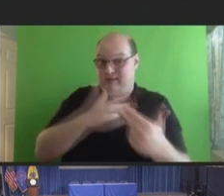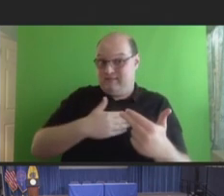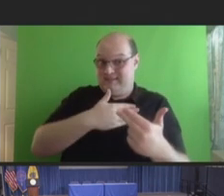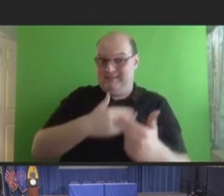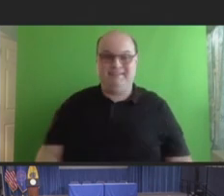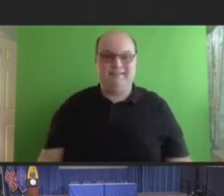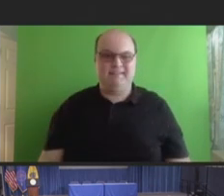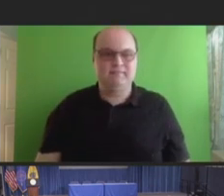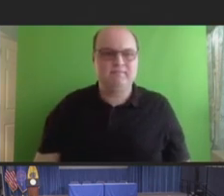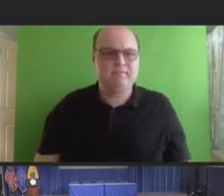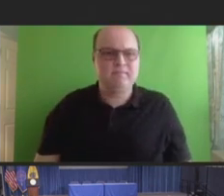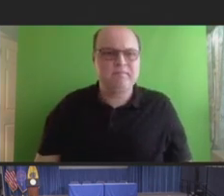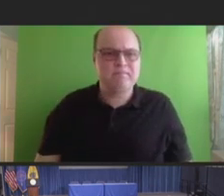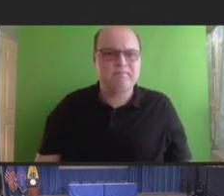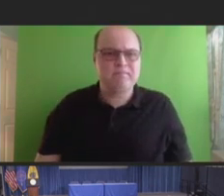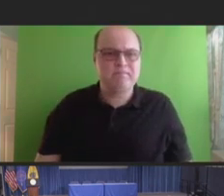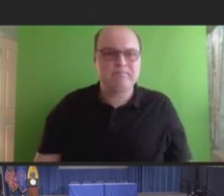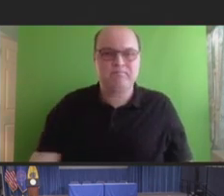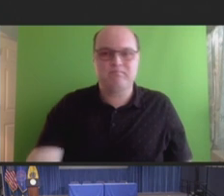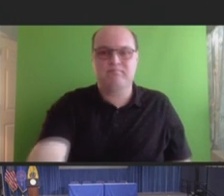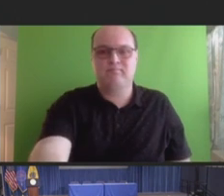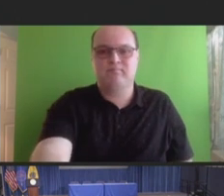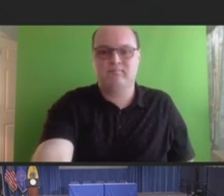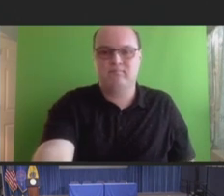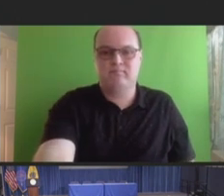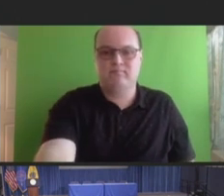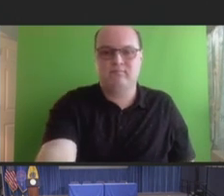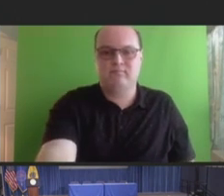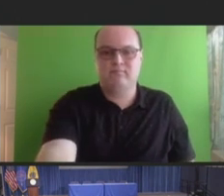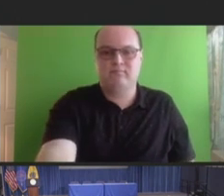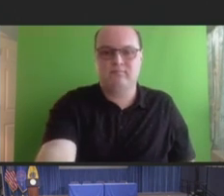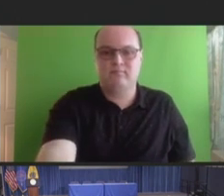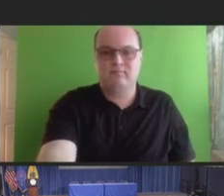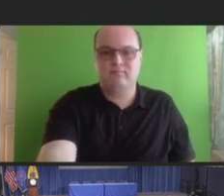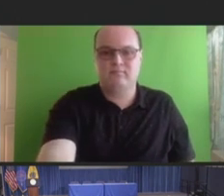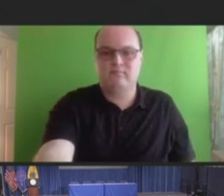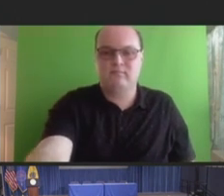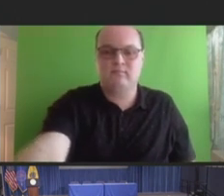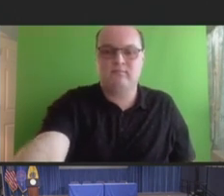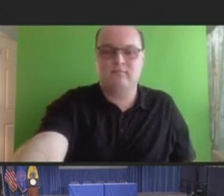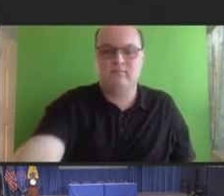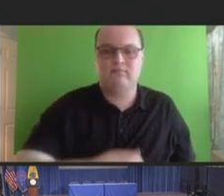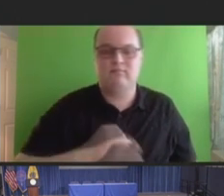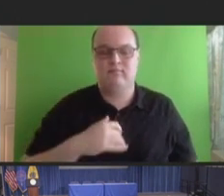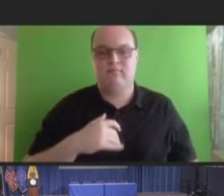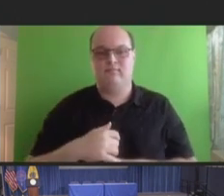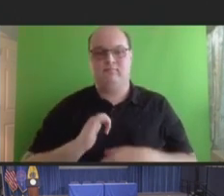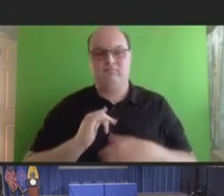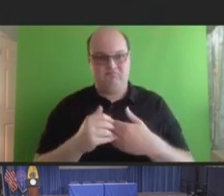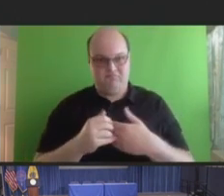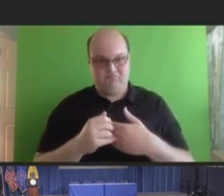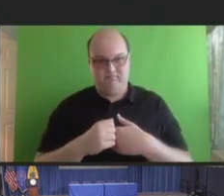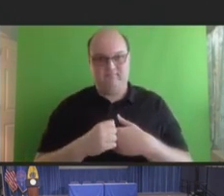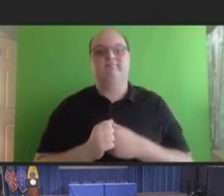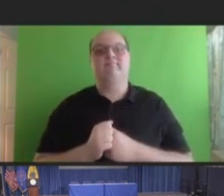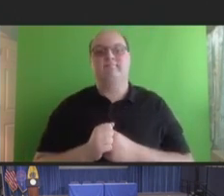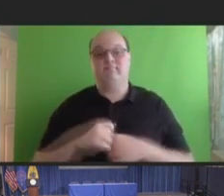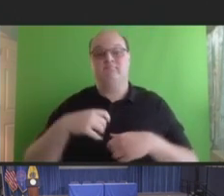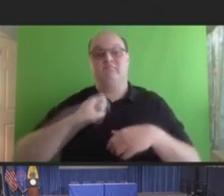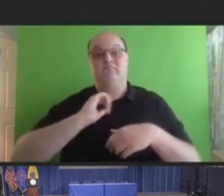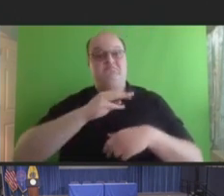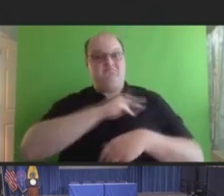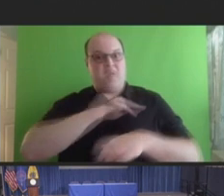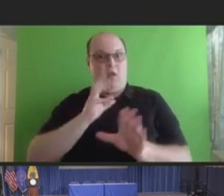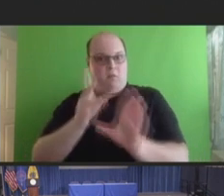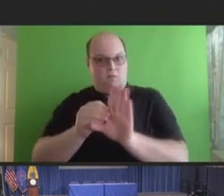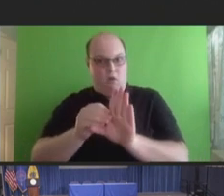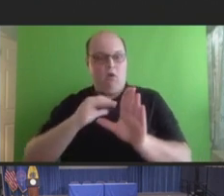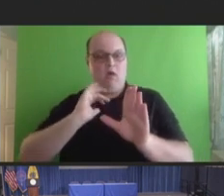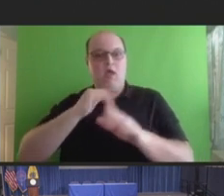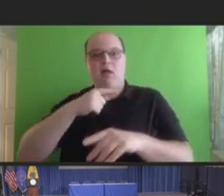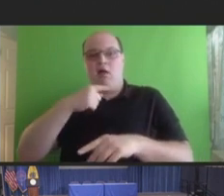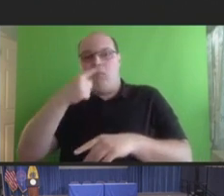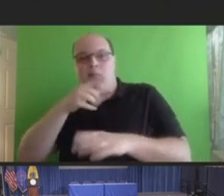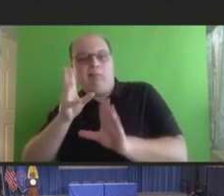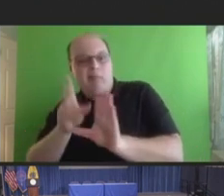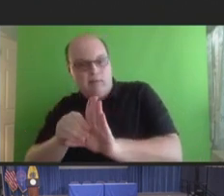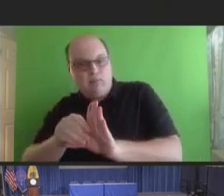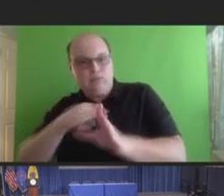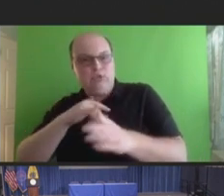please. The listing here of the dedicated members of the staff, public members' support,